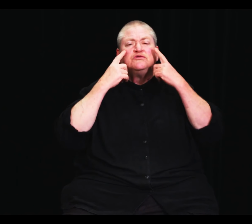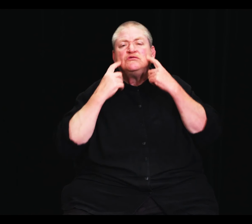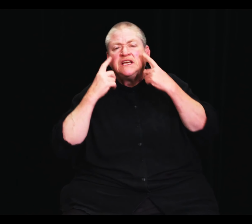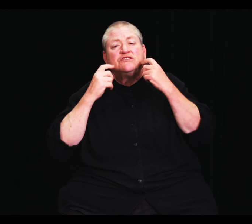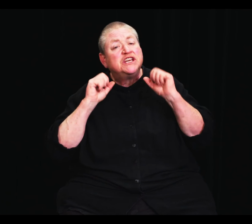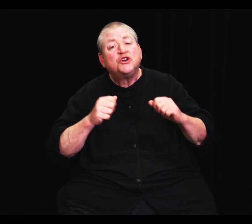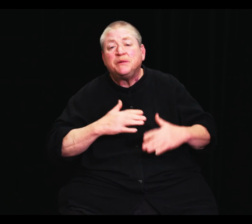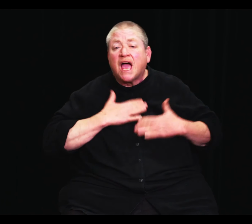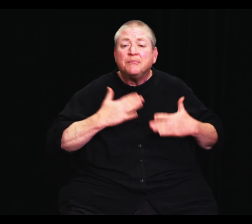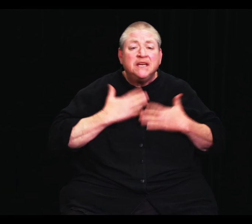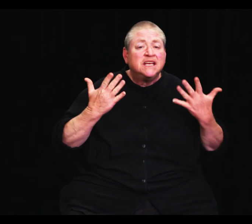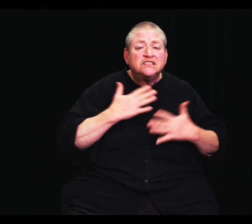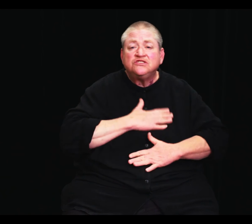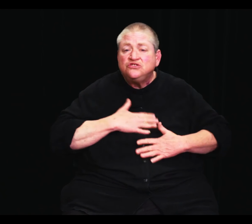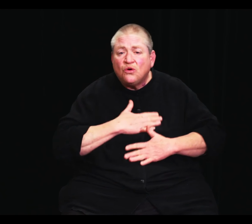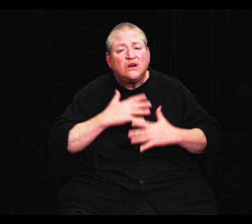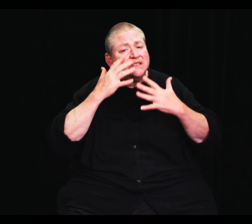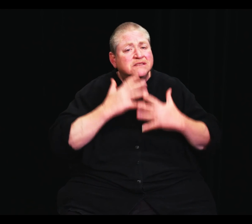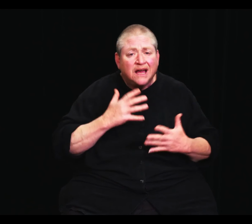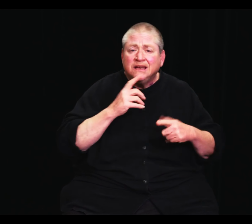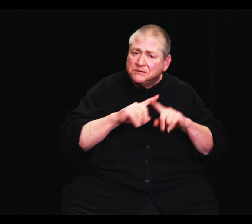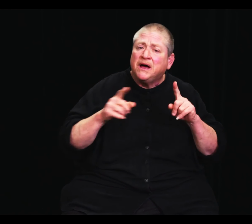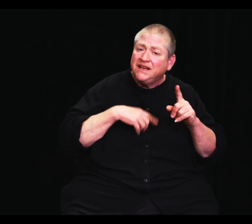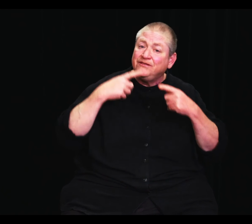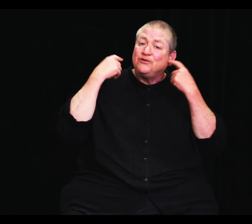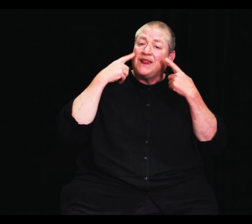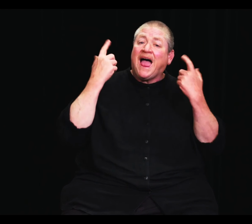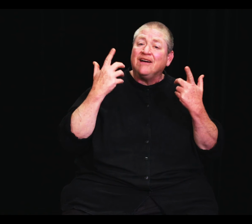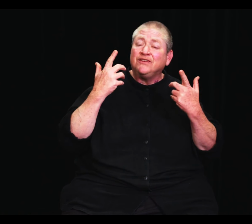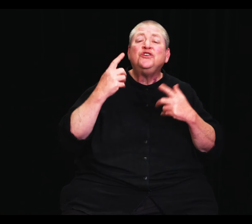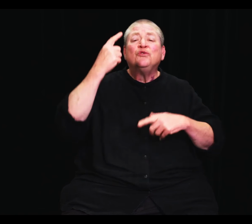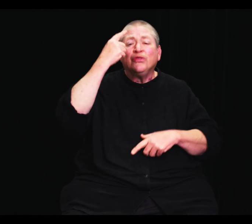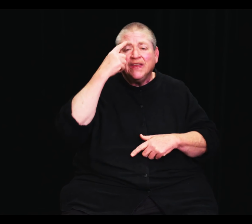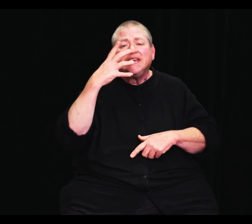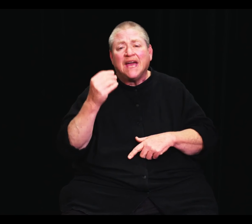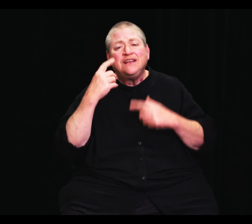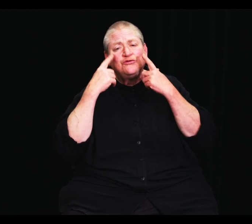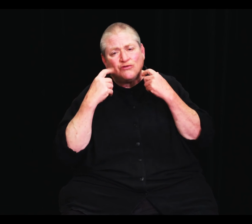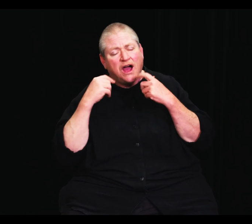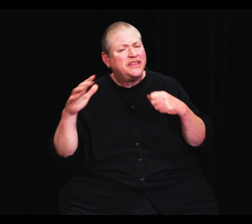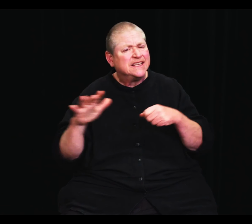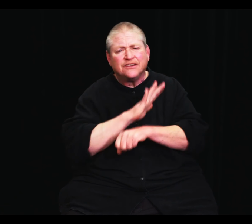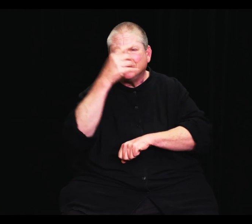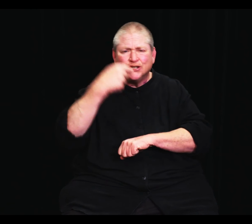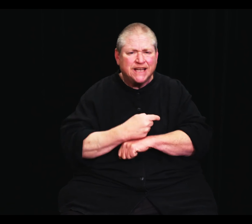You should spend some time in thought. Number three is you should have your emotions moved to tears. It could be happiness or joy.